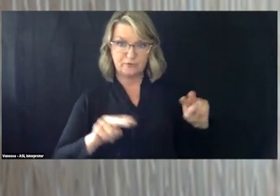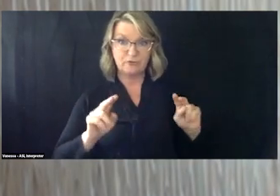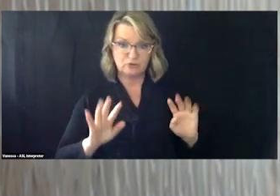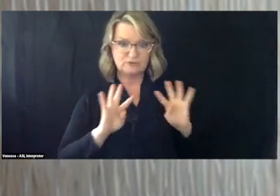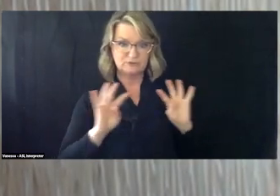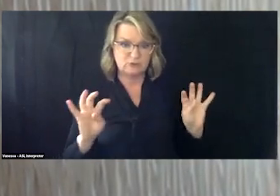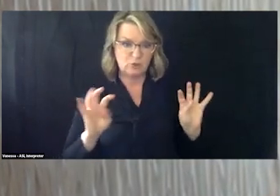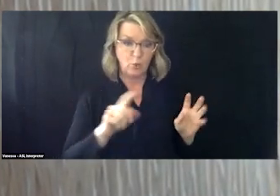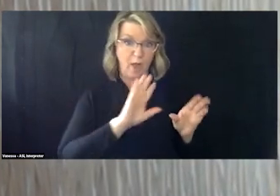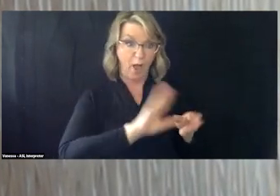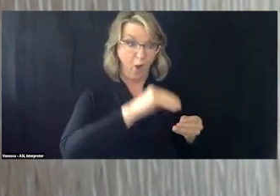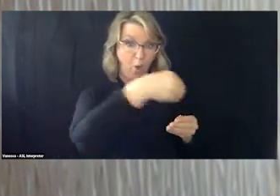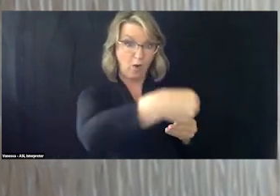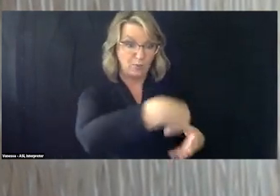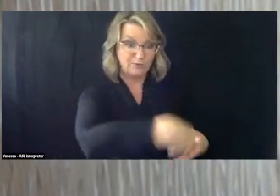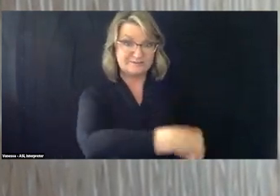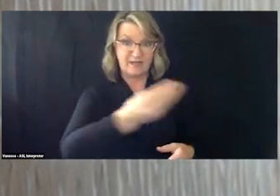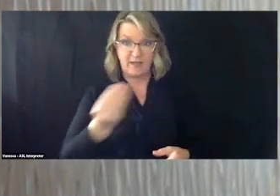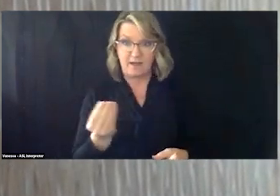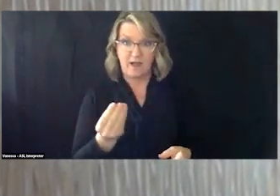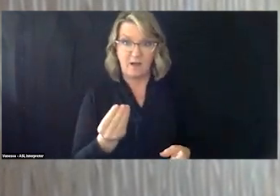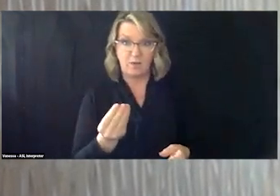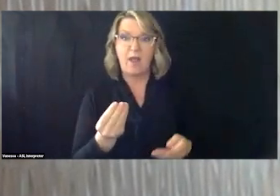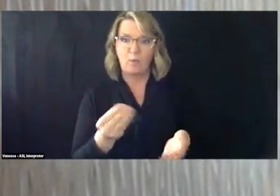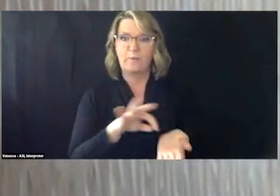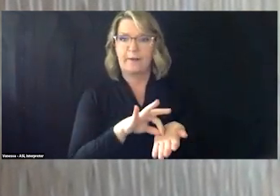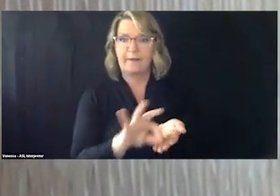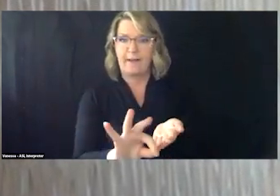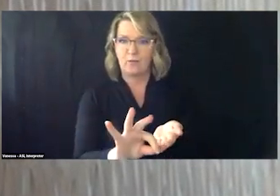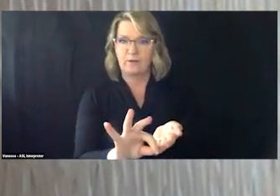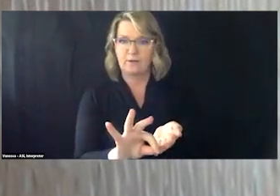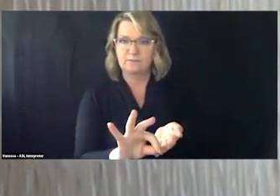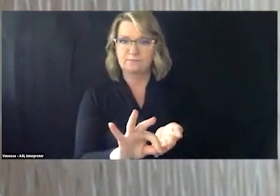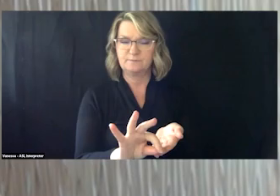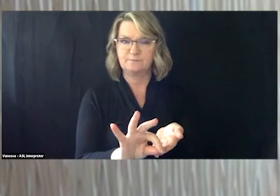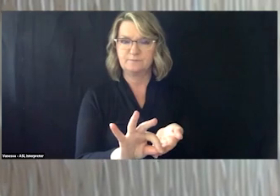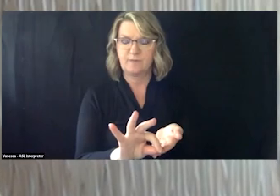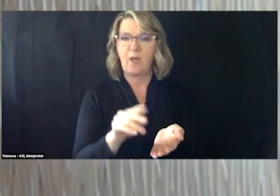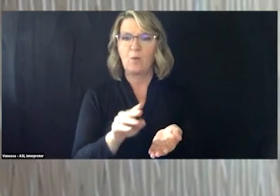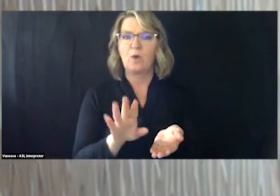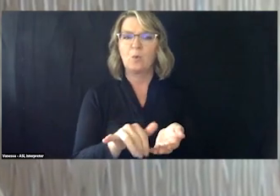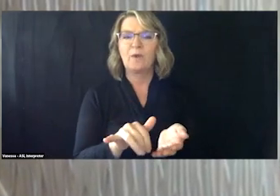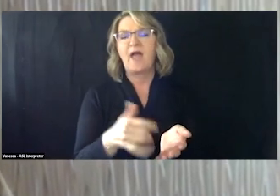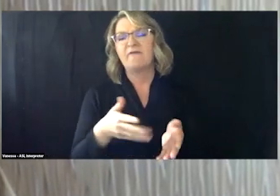with unseal this envelope would take out those ballots and then we'd tabulate them and we have